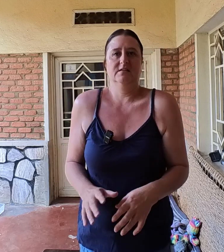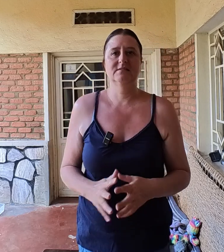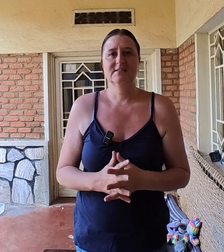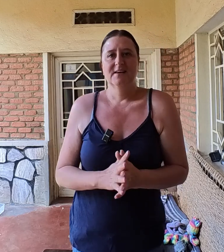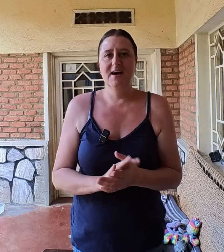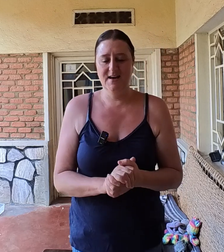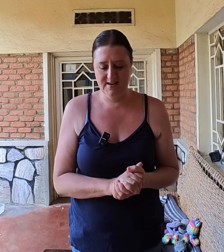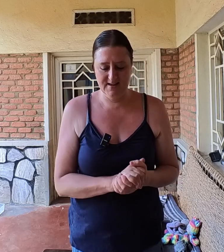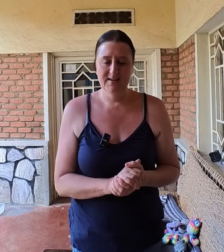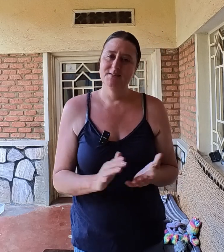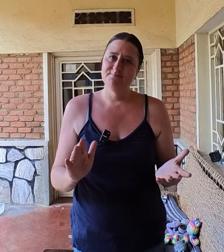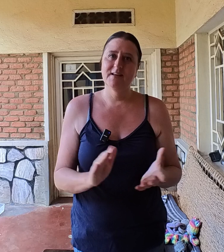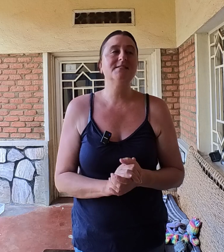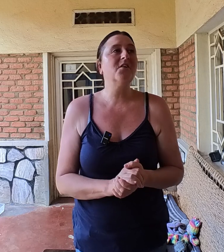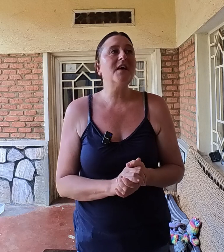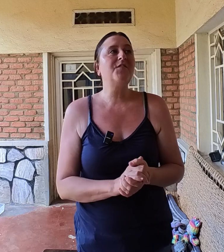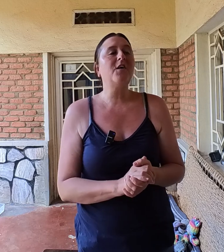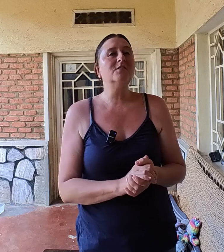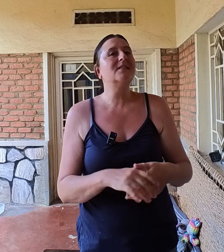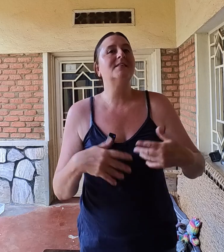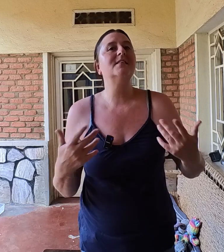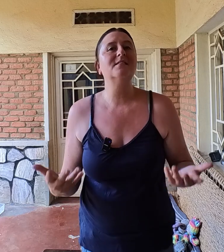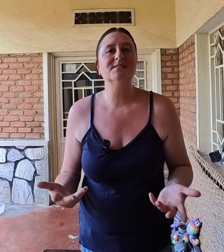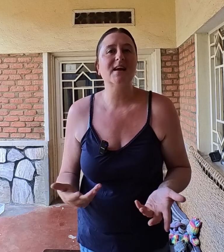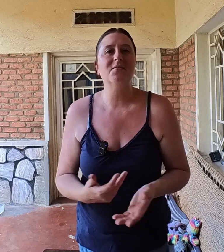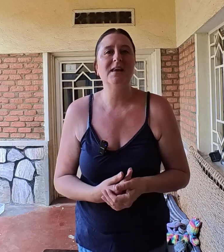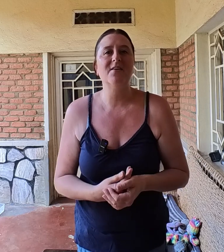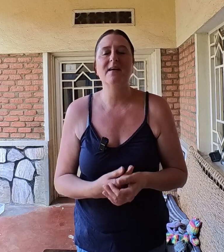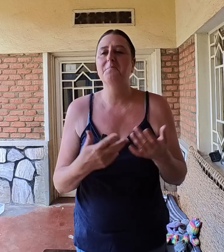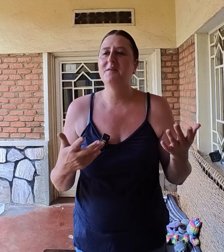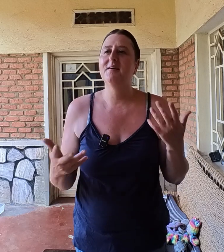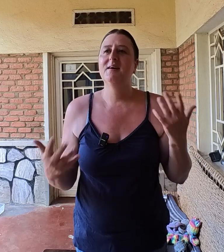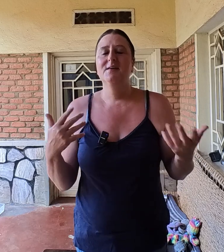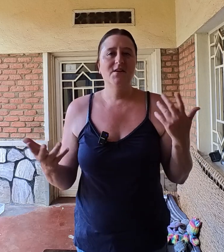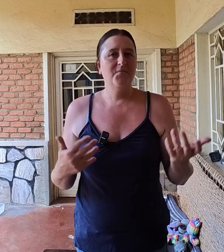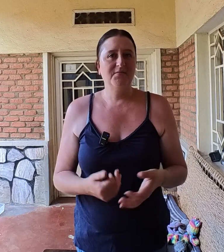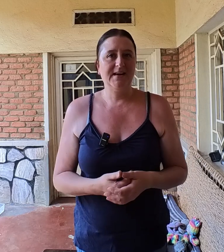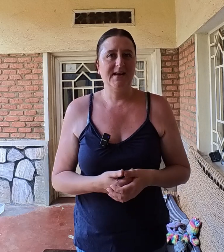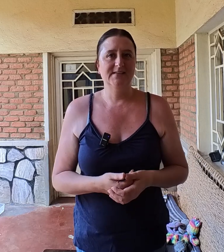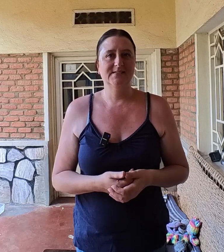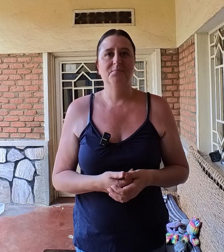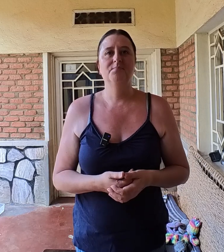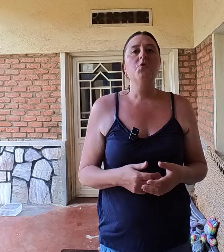[shudder] It's not their fault, they didn't ask to carry malaria, but nobody really likes them.